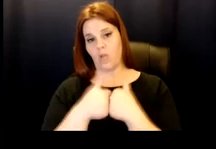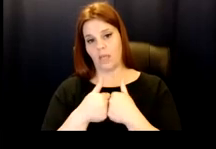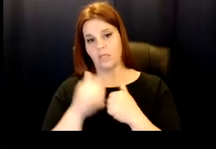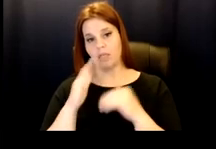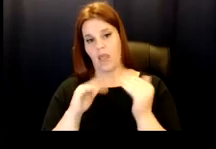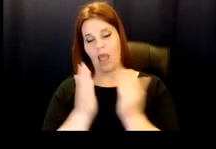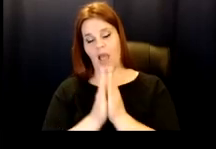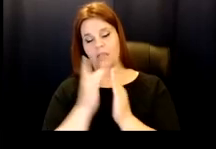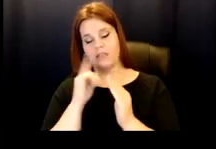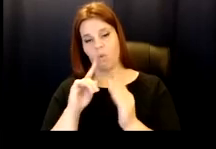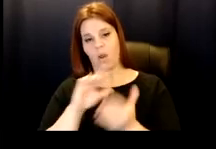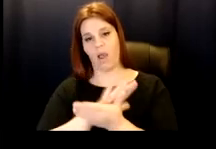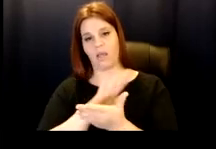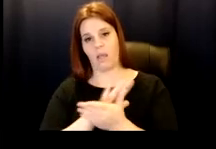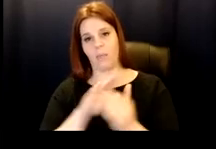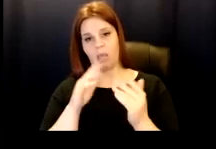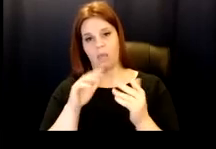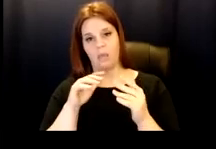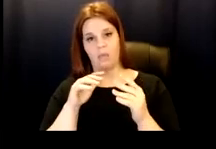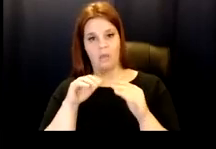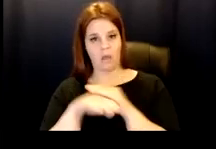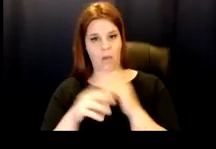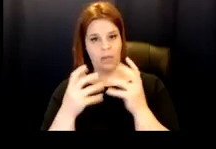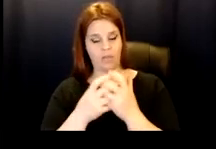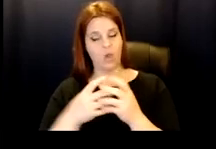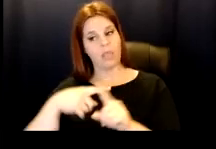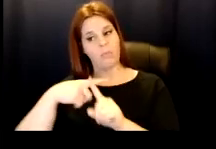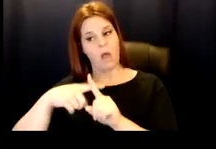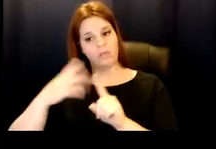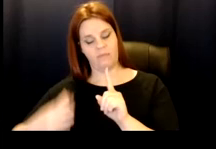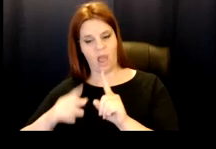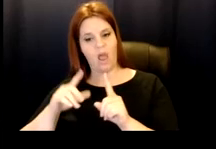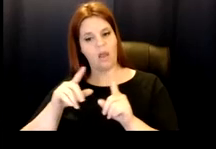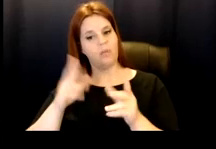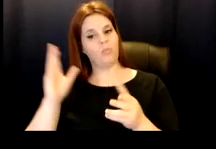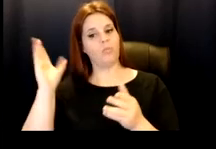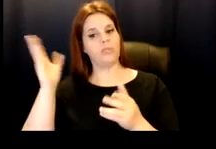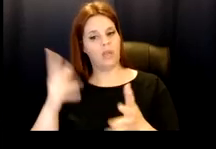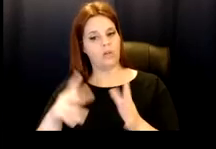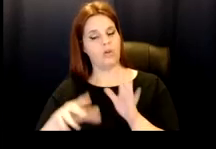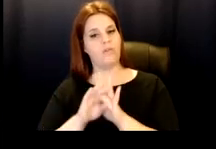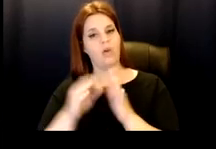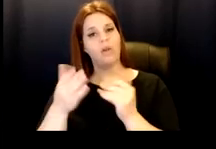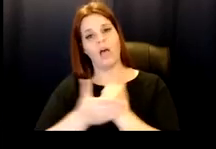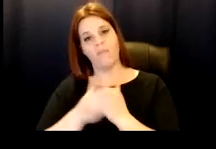accommodations. On the positive side the centers identified helpful coworkers, supervisors,